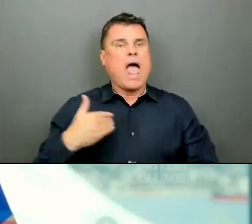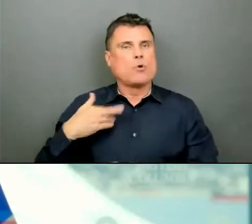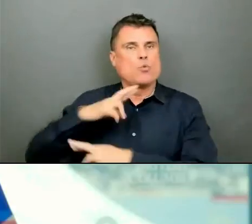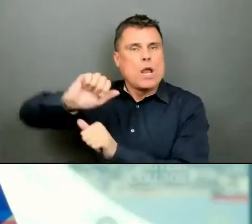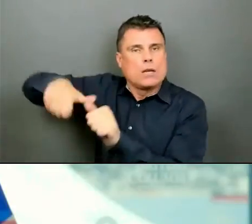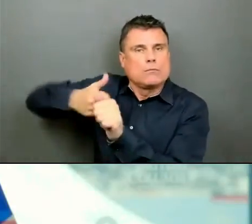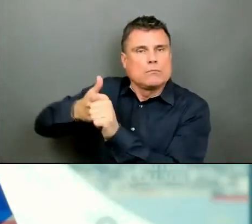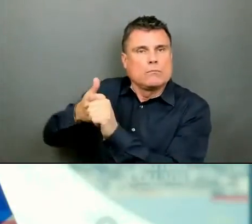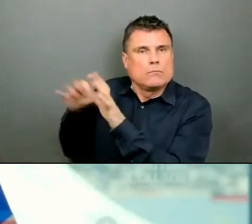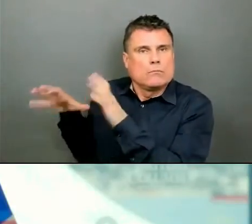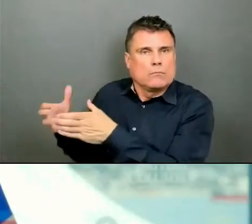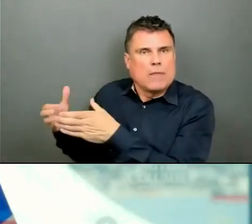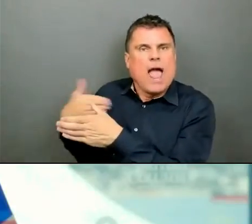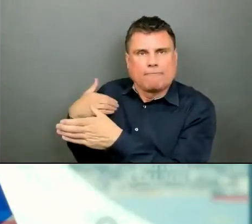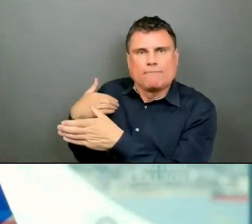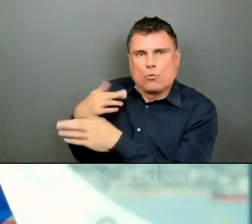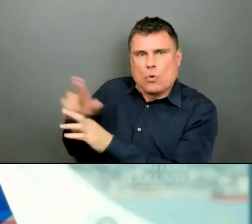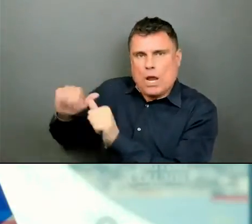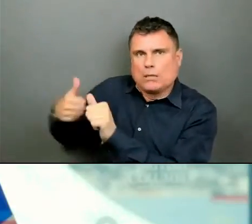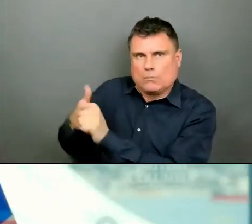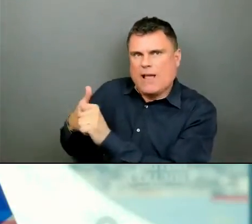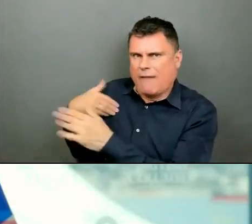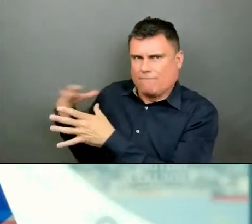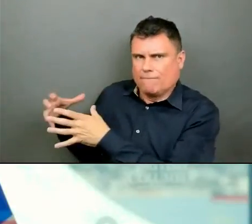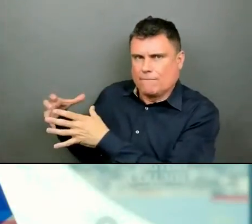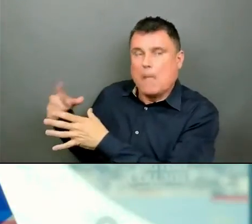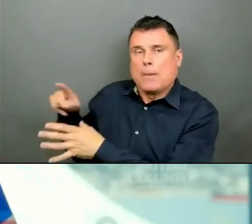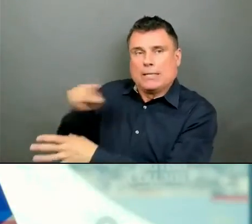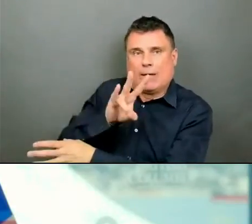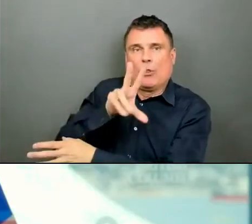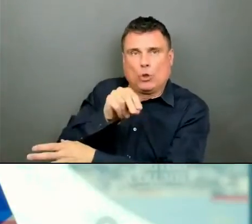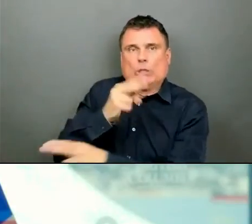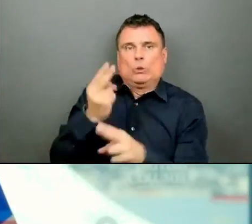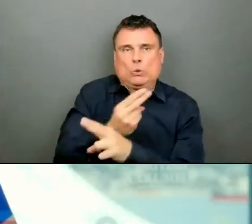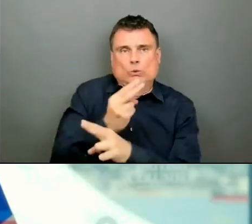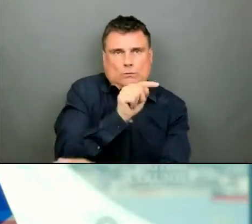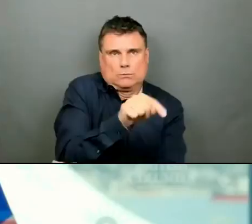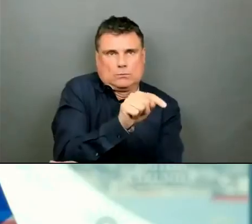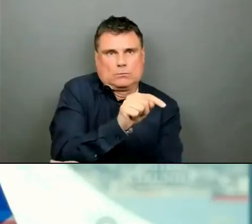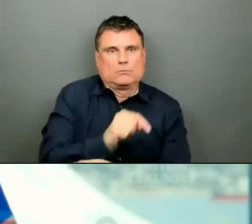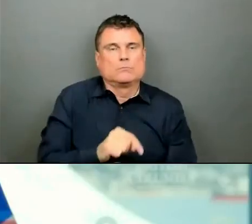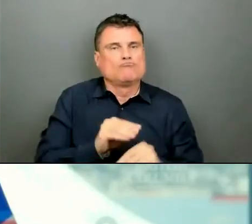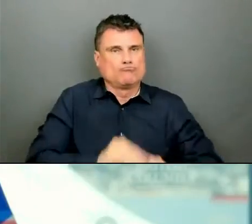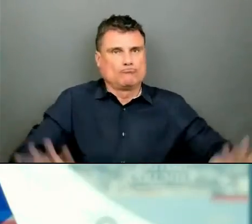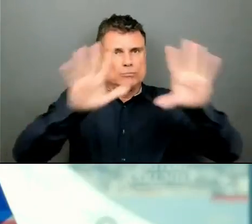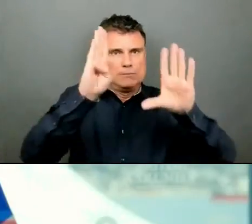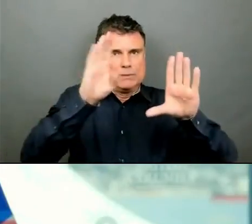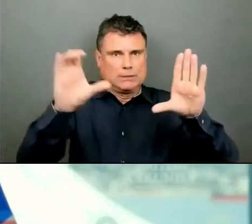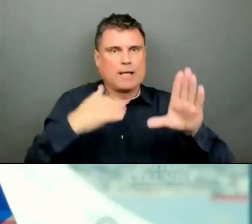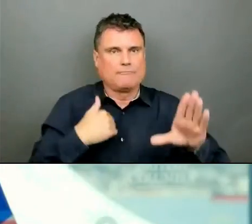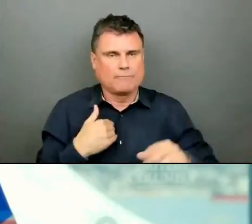our supply at the beginning of this pandemic. At the moment for all reasons about 146 of those